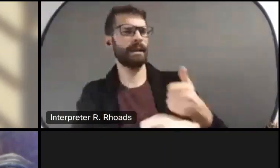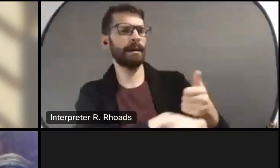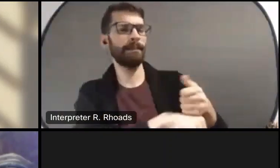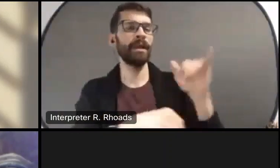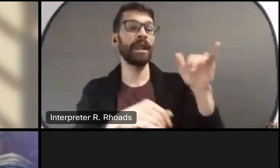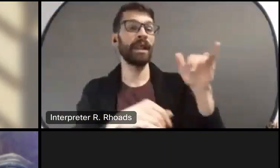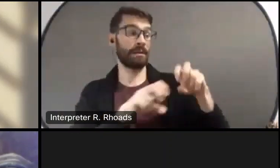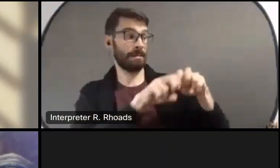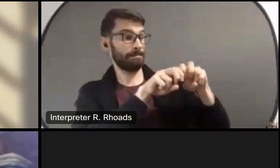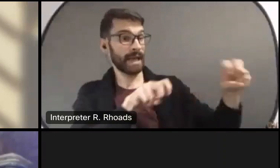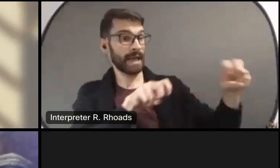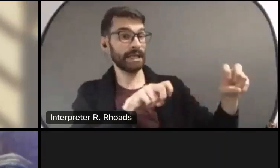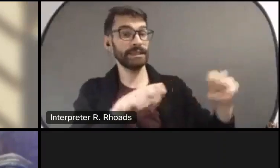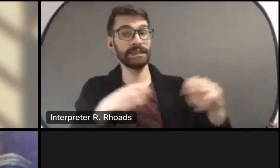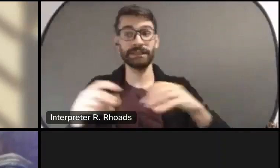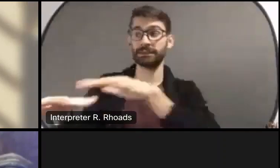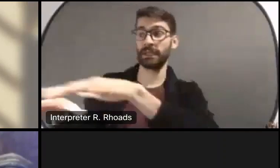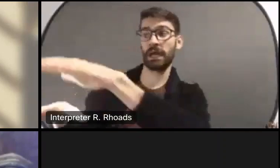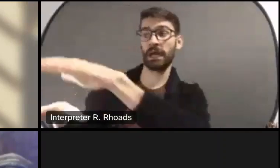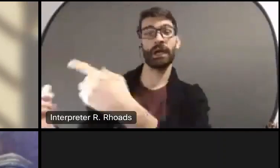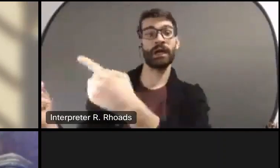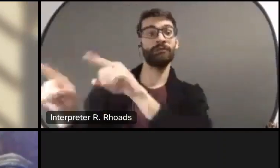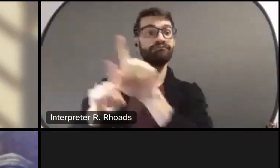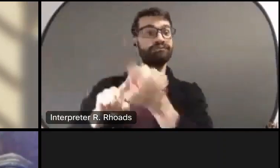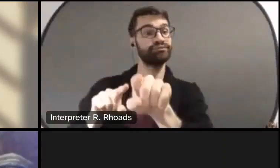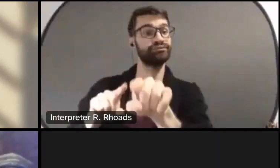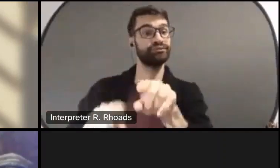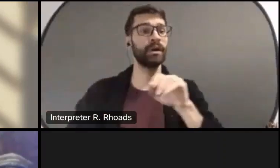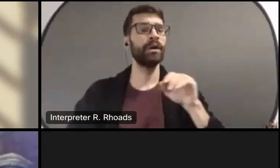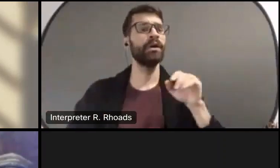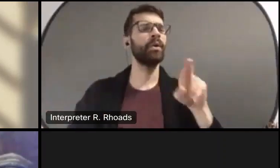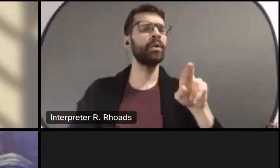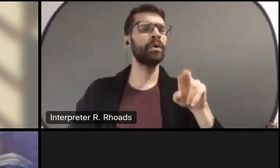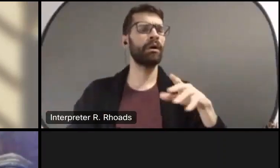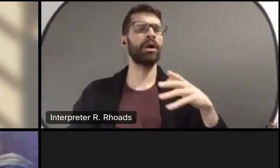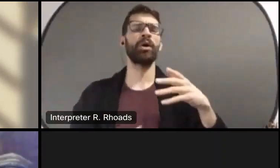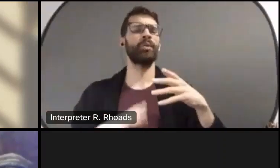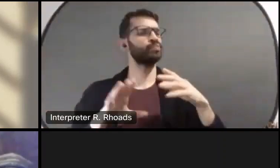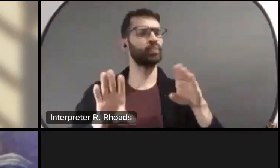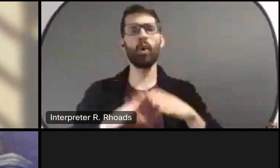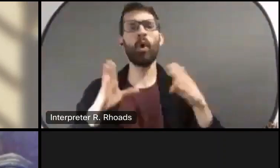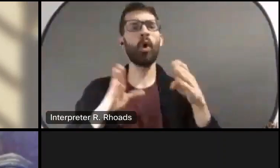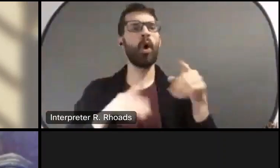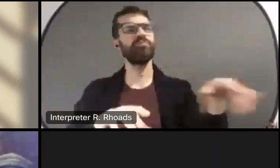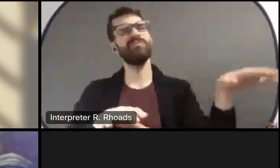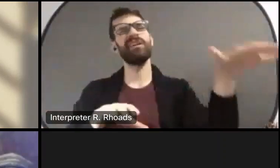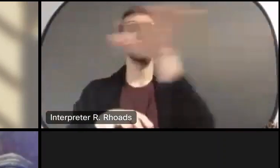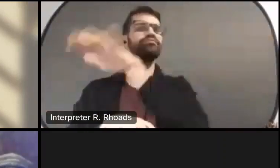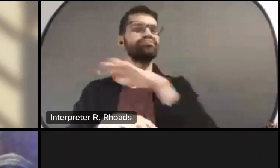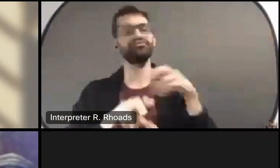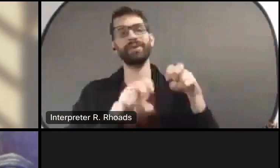and attendees? Or are you setting it up where everybody is a panelist and there's no real way to